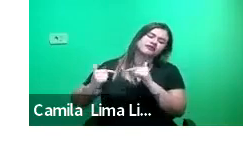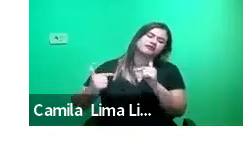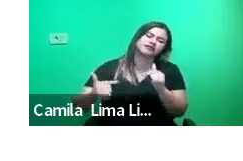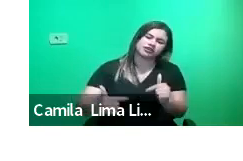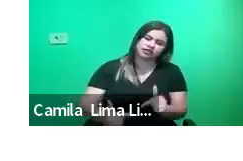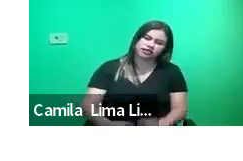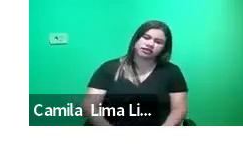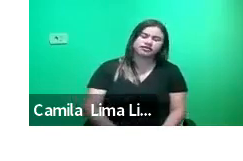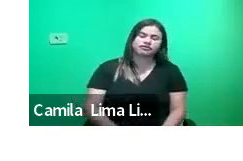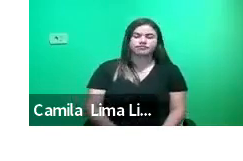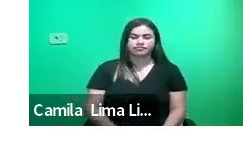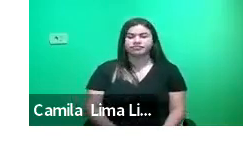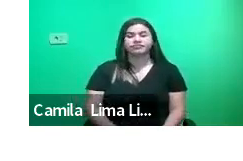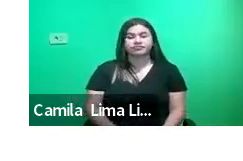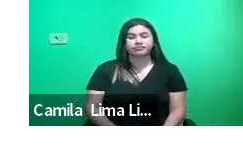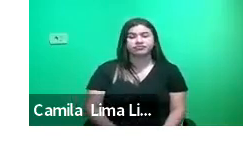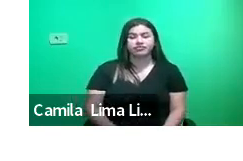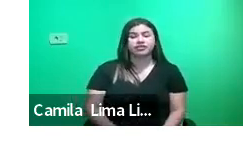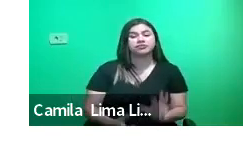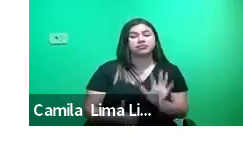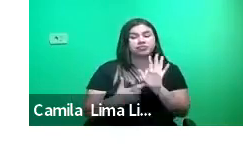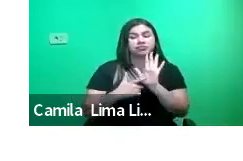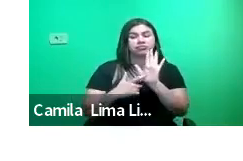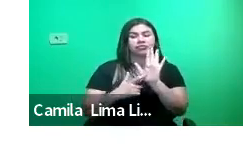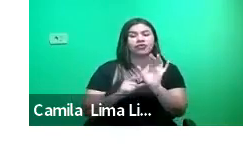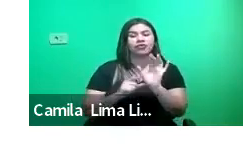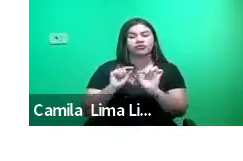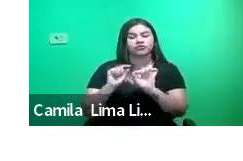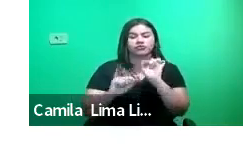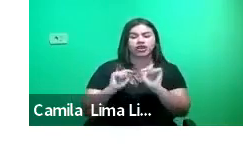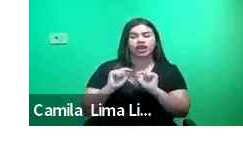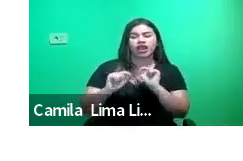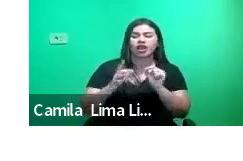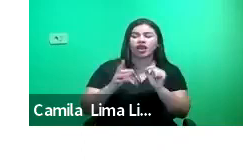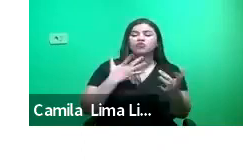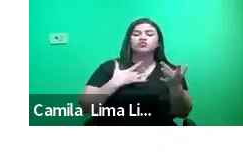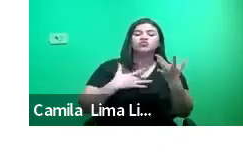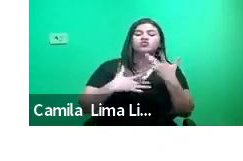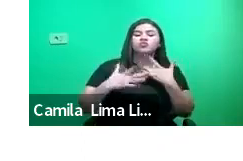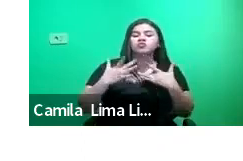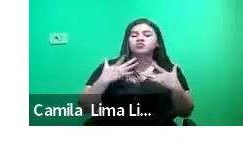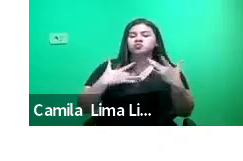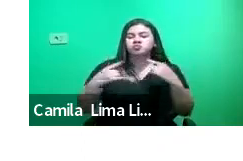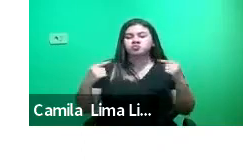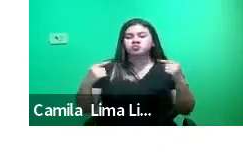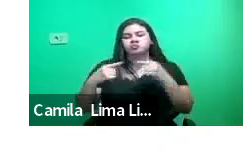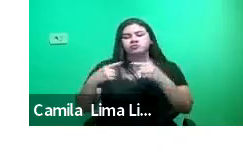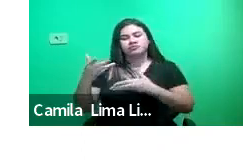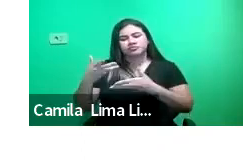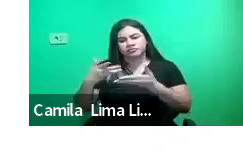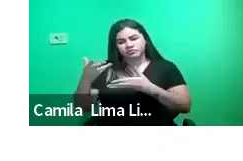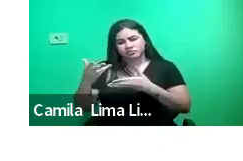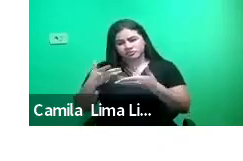, involuntary action through the internalization of social form internalization of social forms of spoken interaction